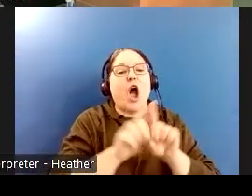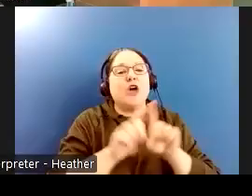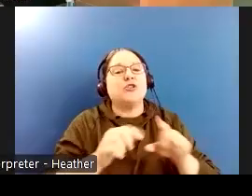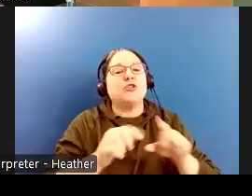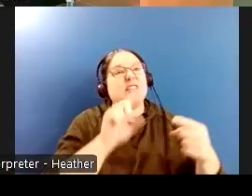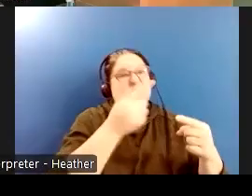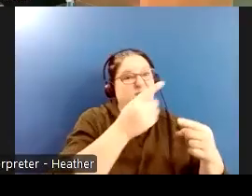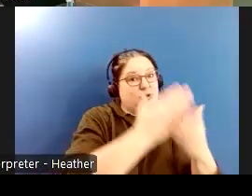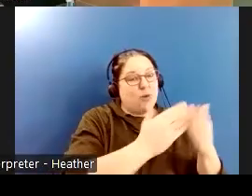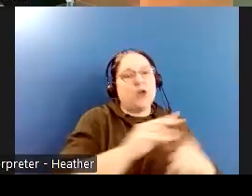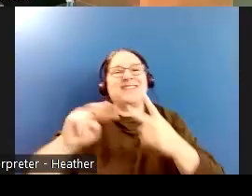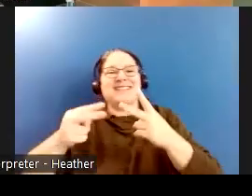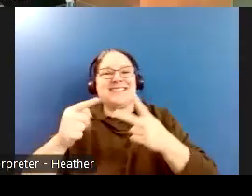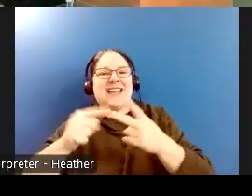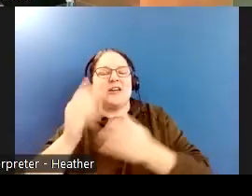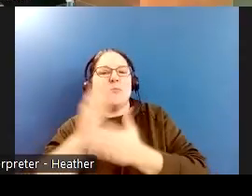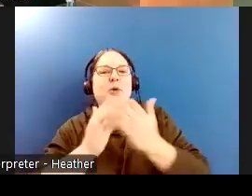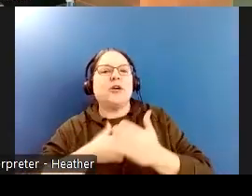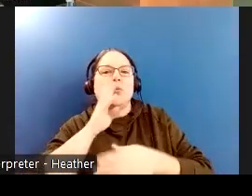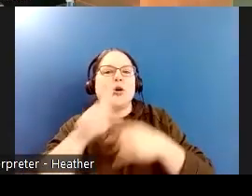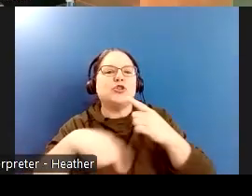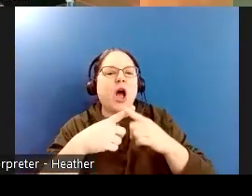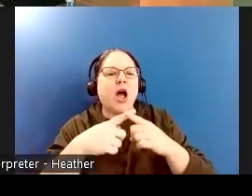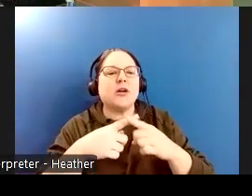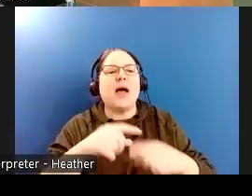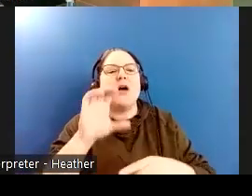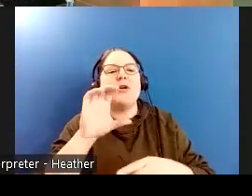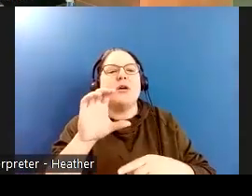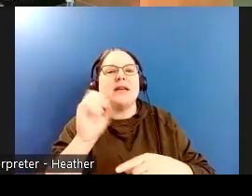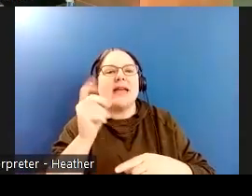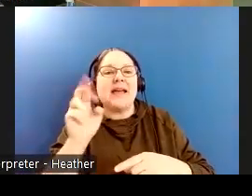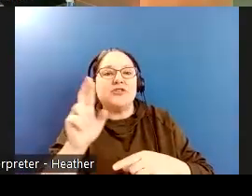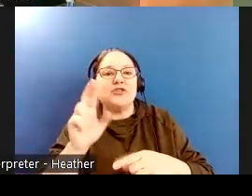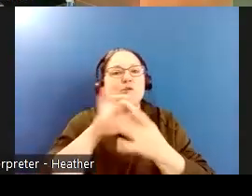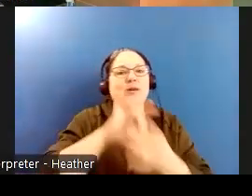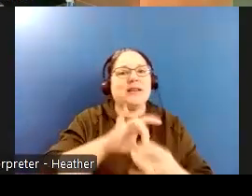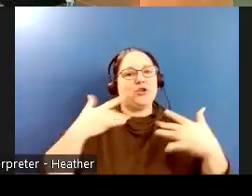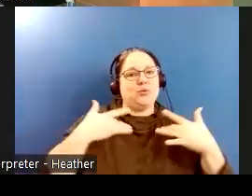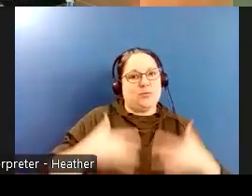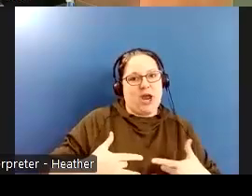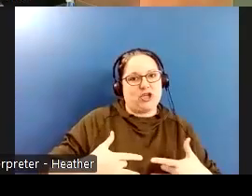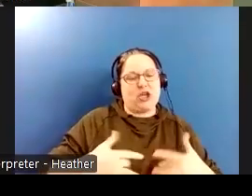intriguing topic of cancer related inflammation and depression. Okay. Um, you know, being asked to